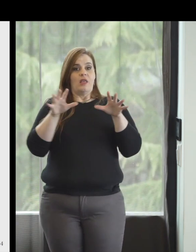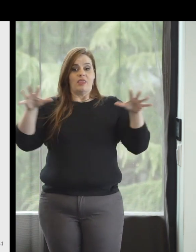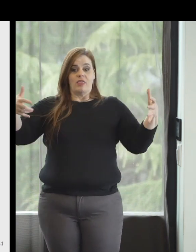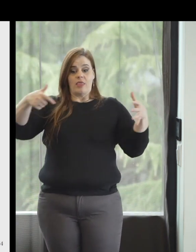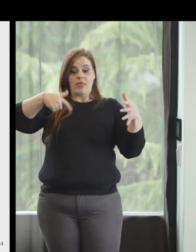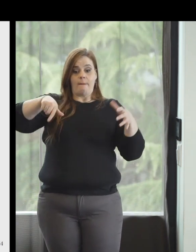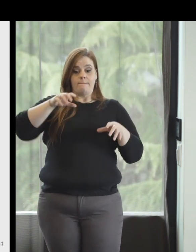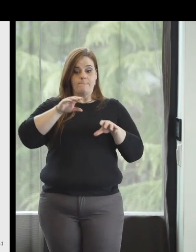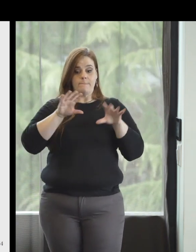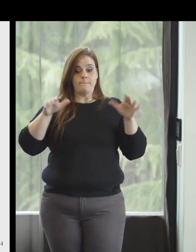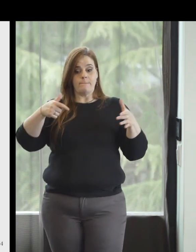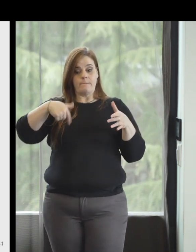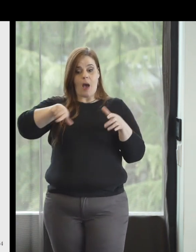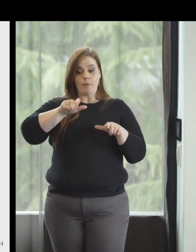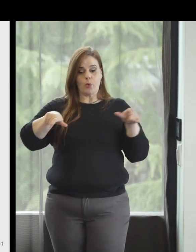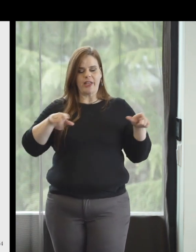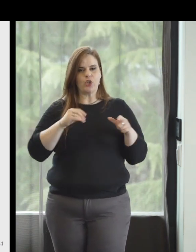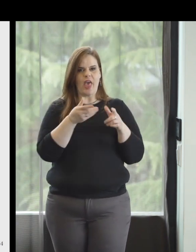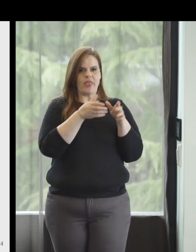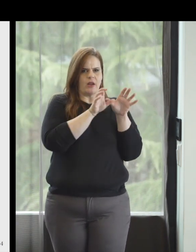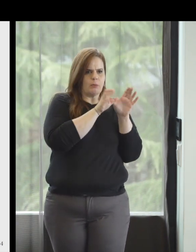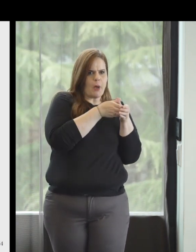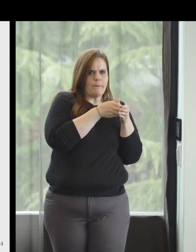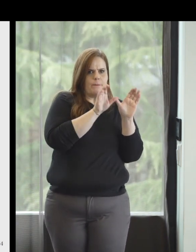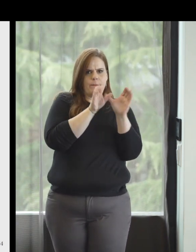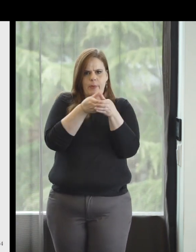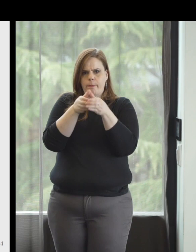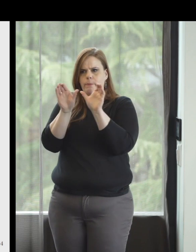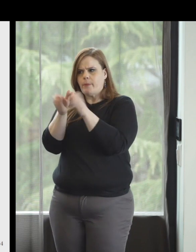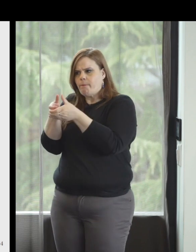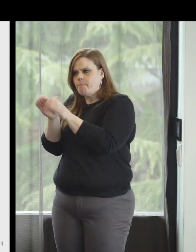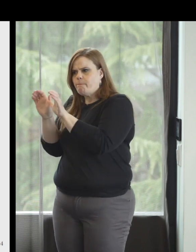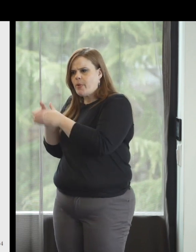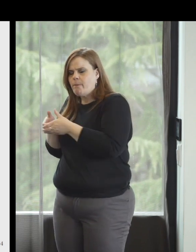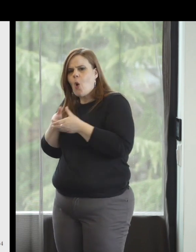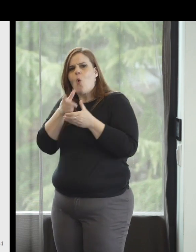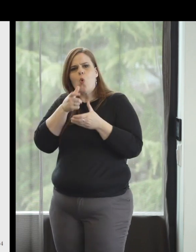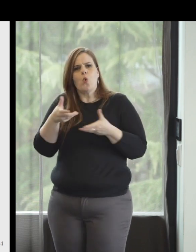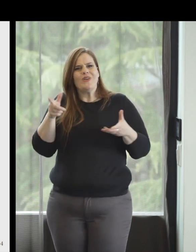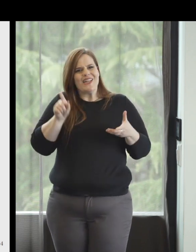data. And for that we found there's not you can't even